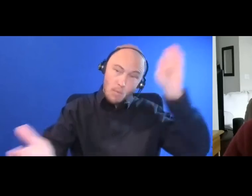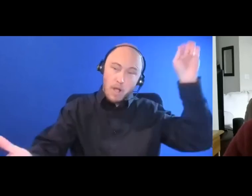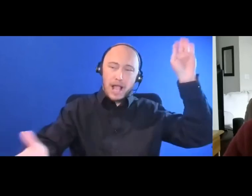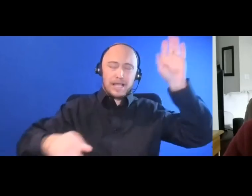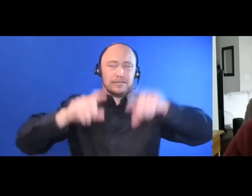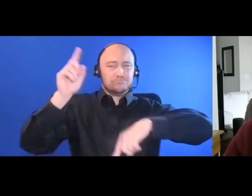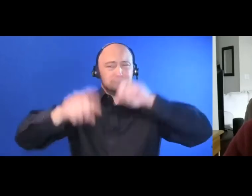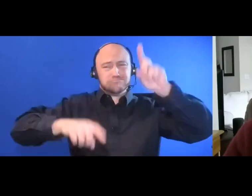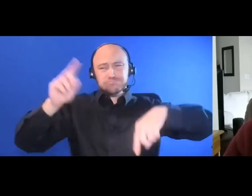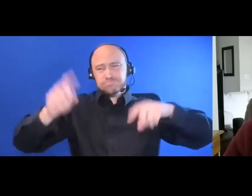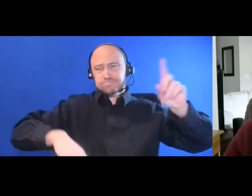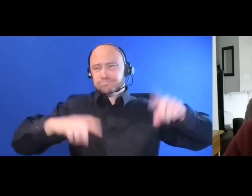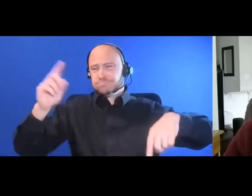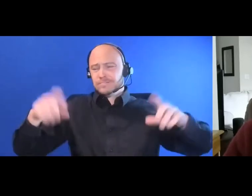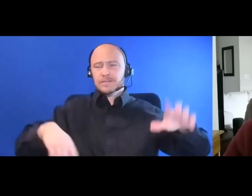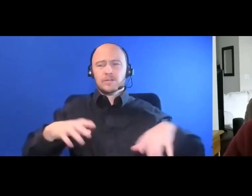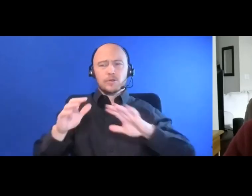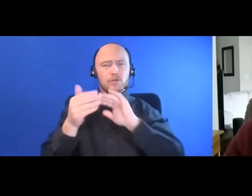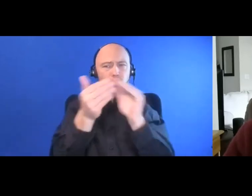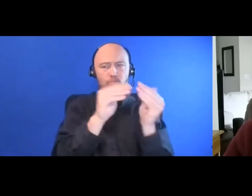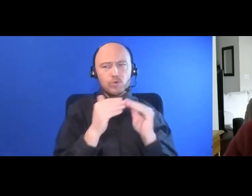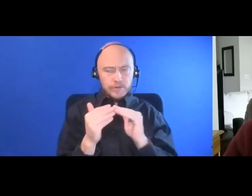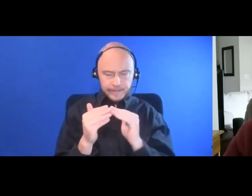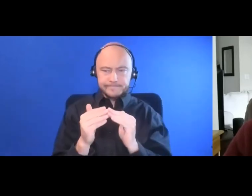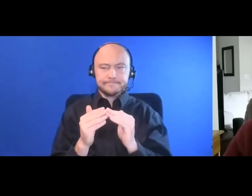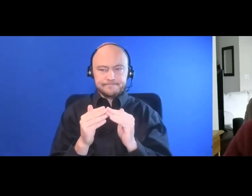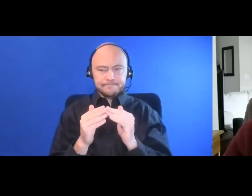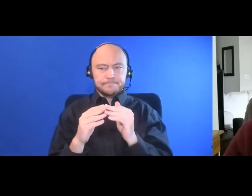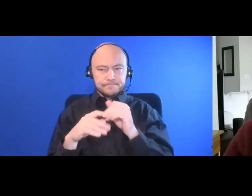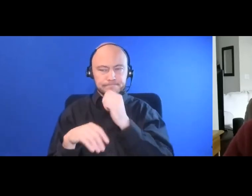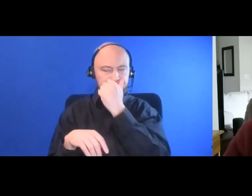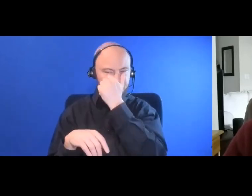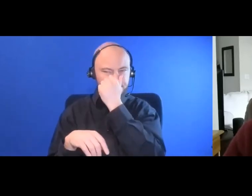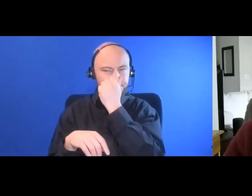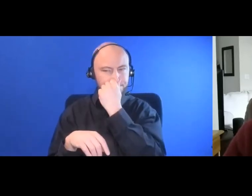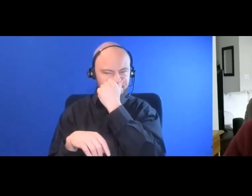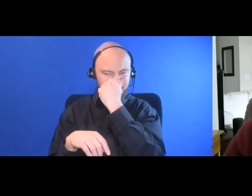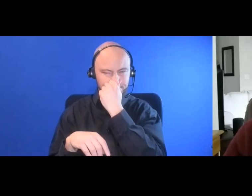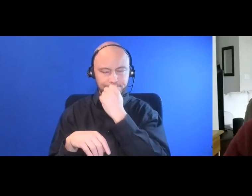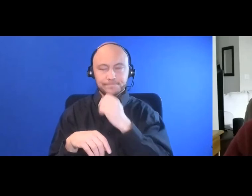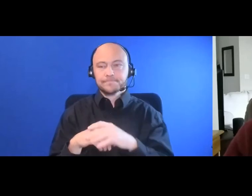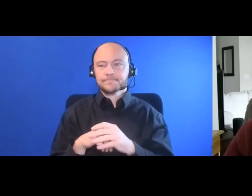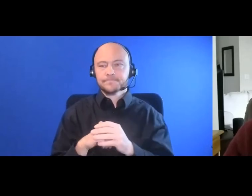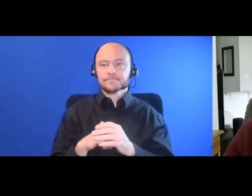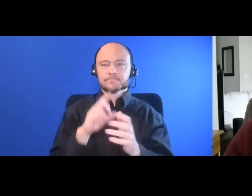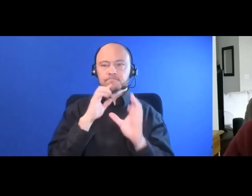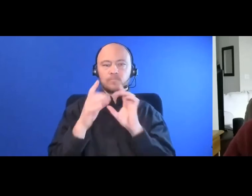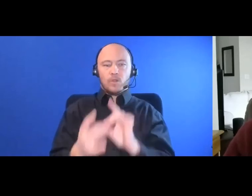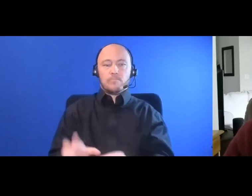and diverse array of perspectives on the disability experience.